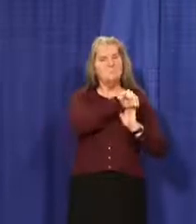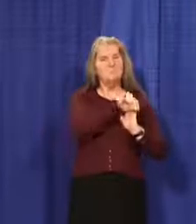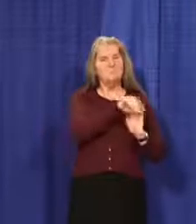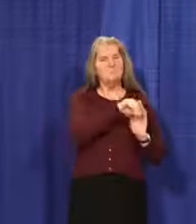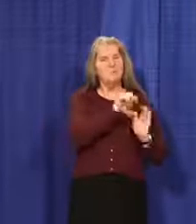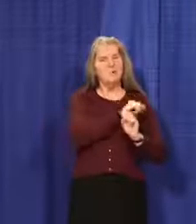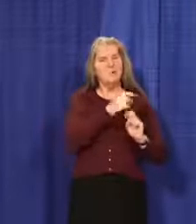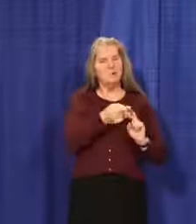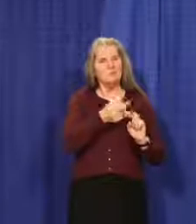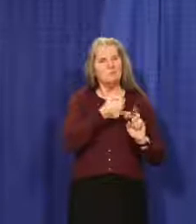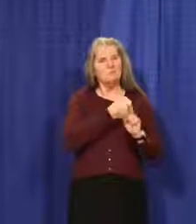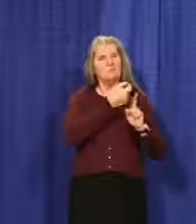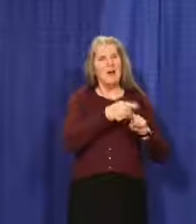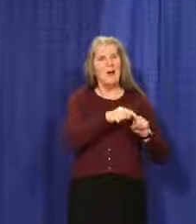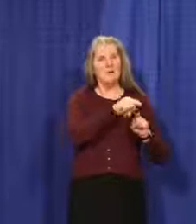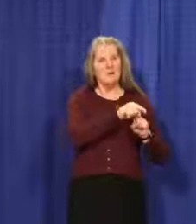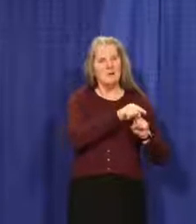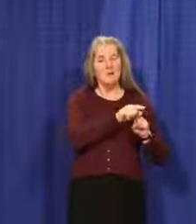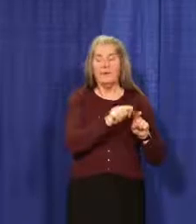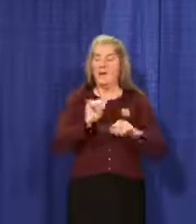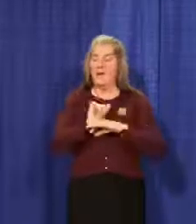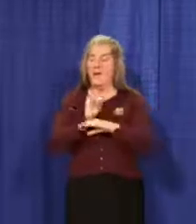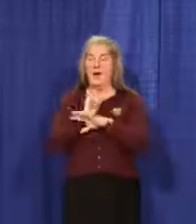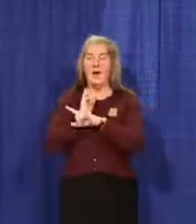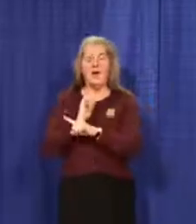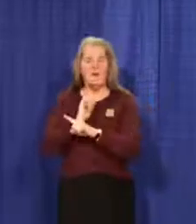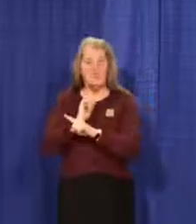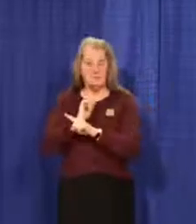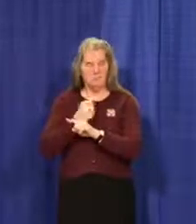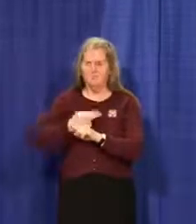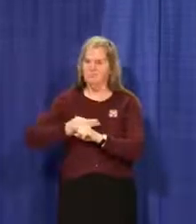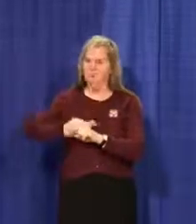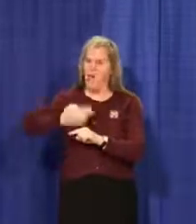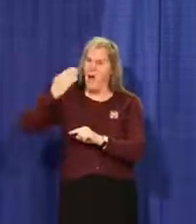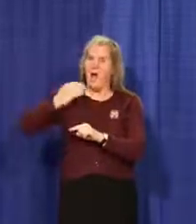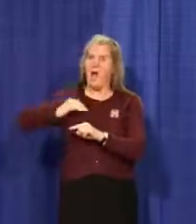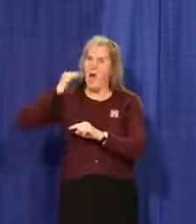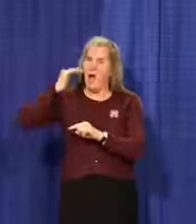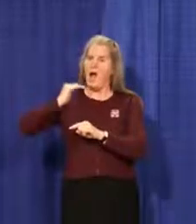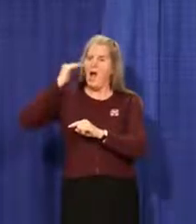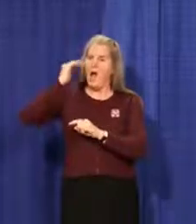second wave of COVID-19 while Alberta is seeing record high